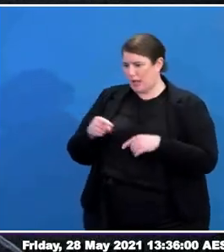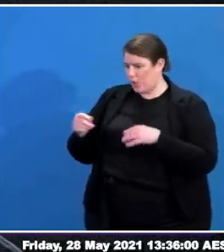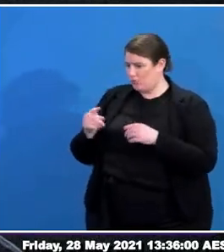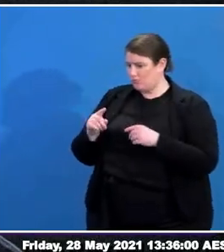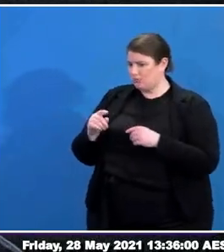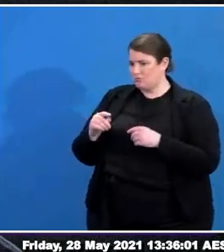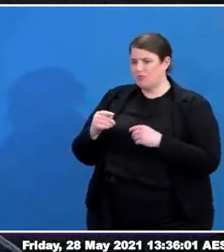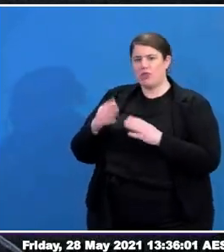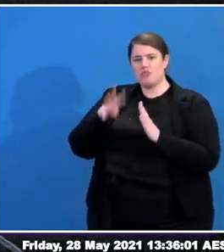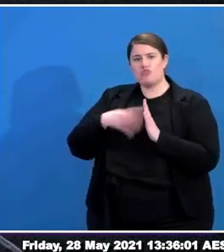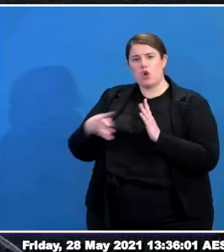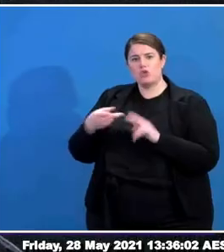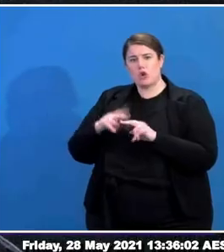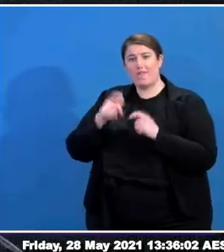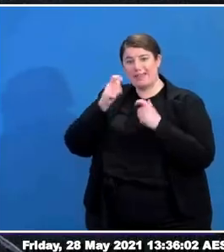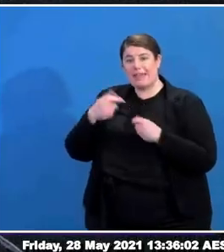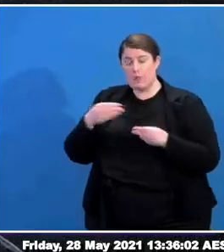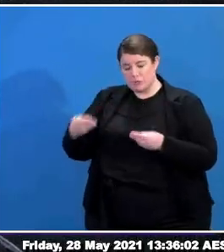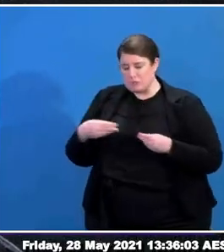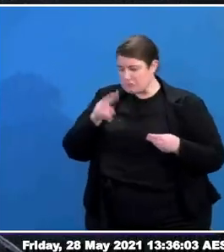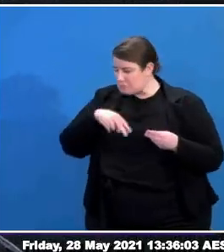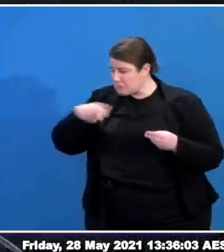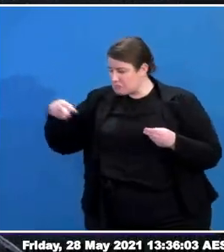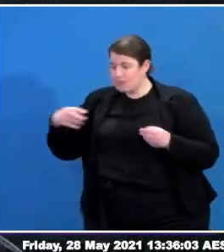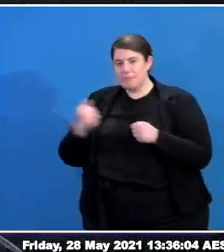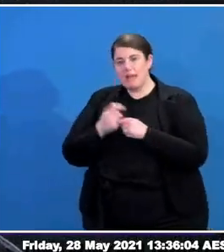As I said, we assess the roster of care and make any adjustments that we may